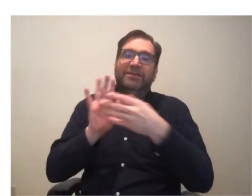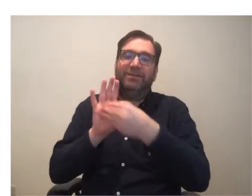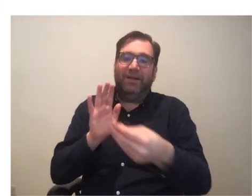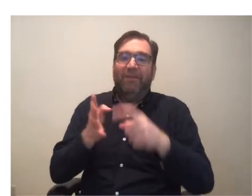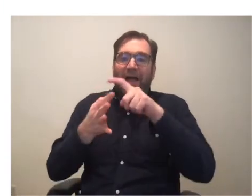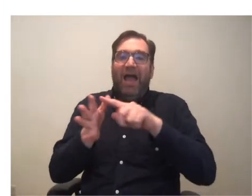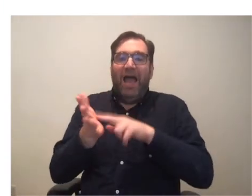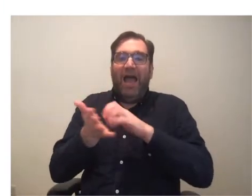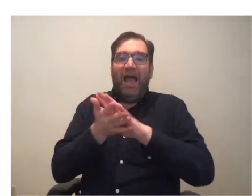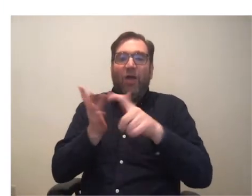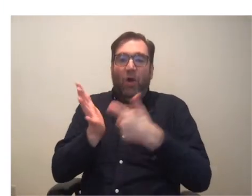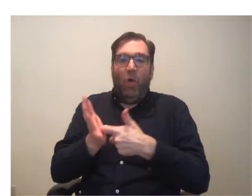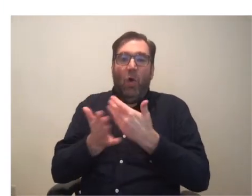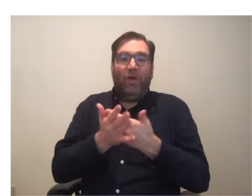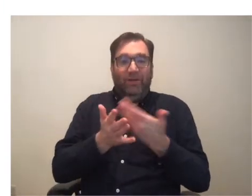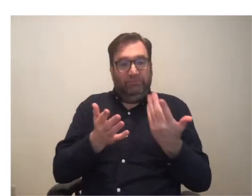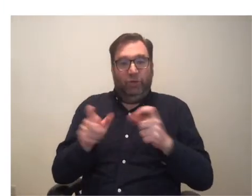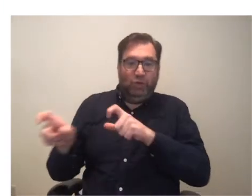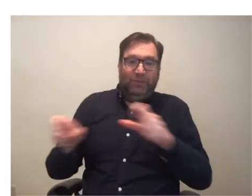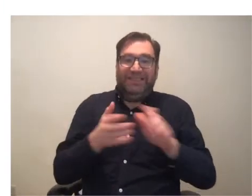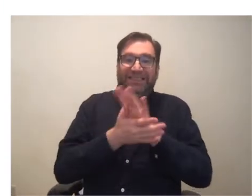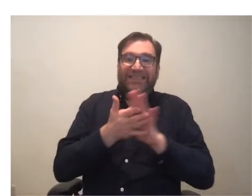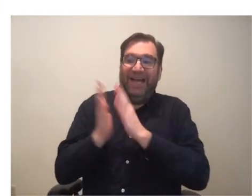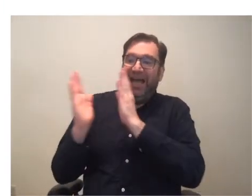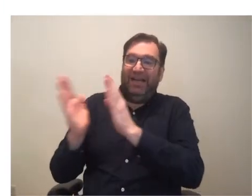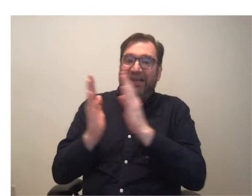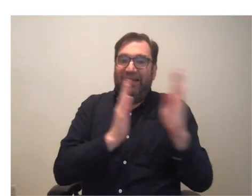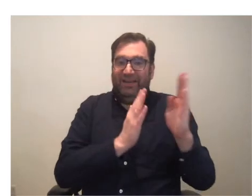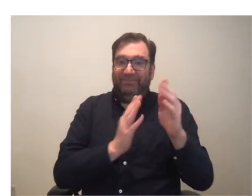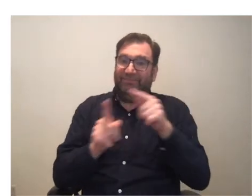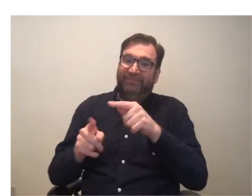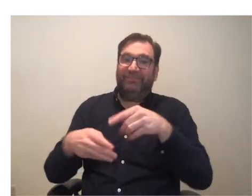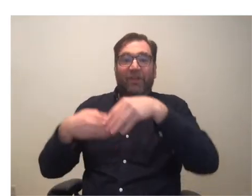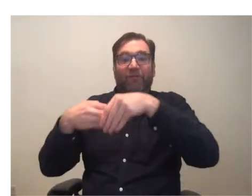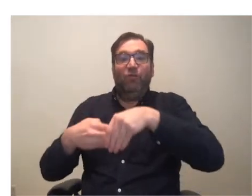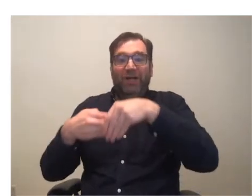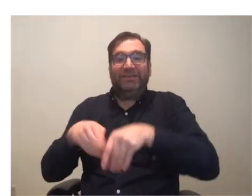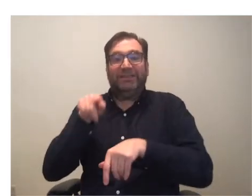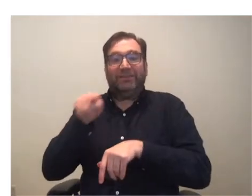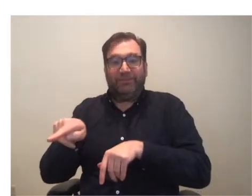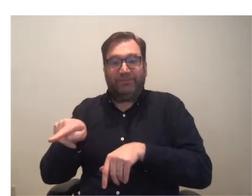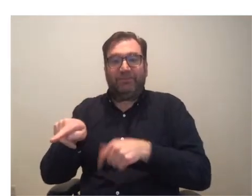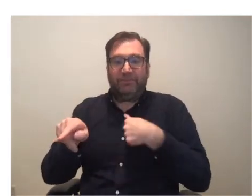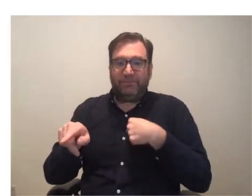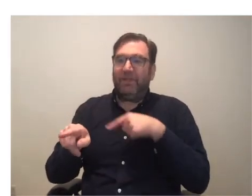For example, for anchoring on the continuous signing segment labeled as "friend",